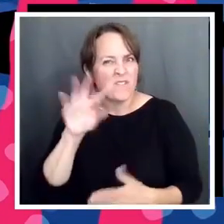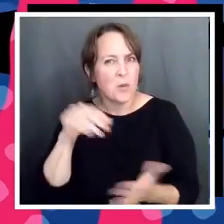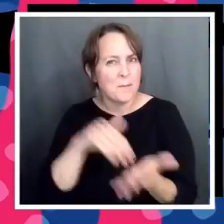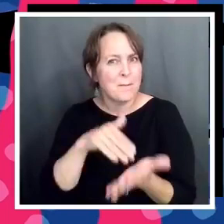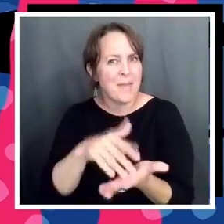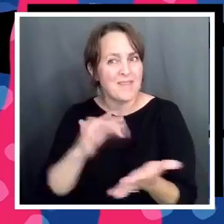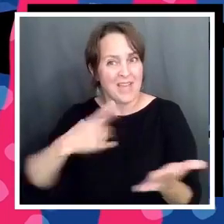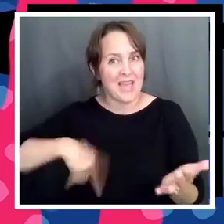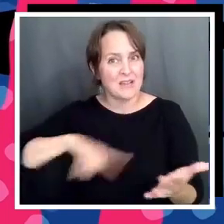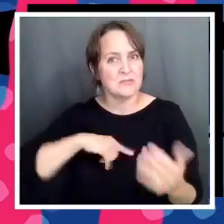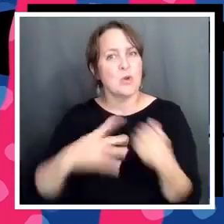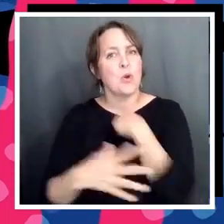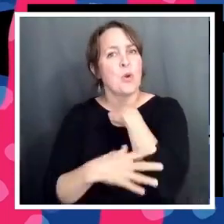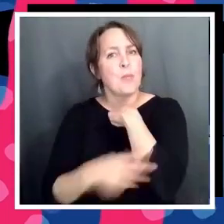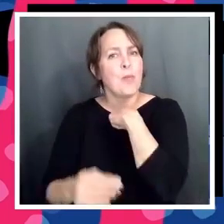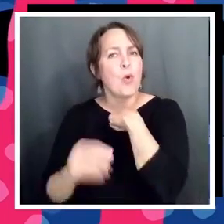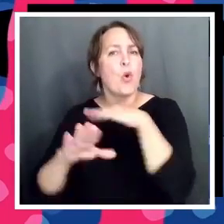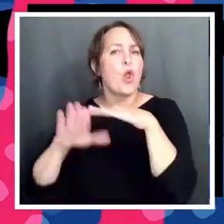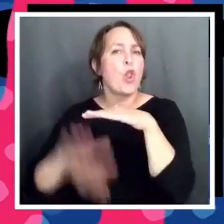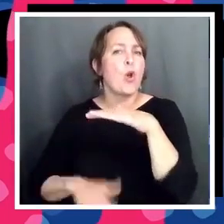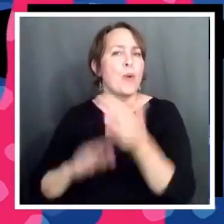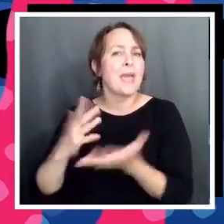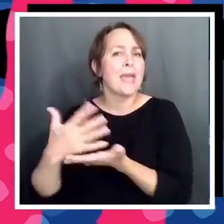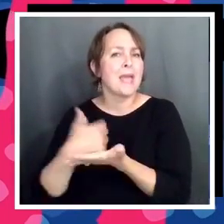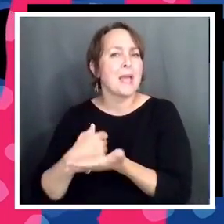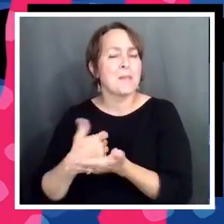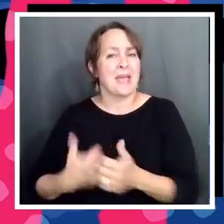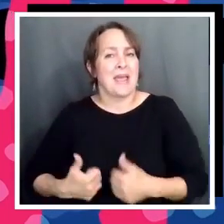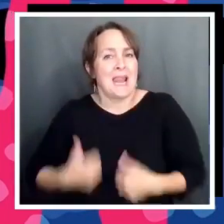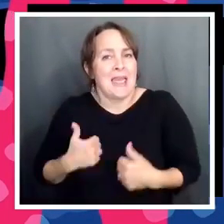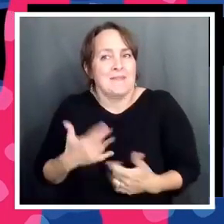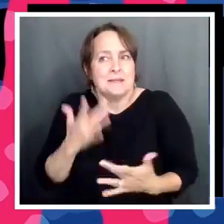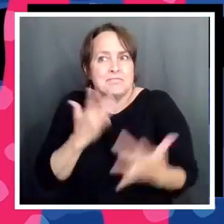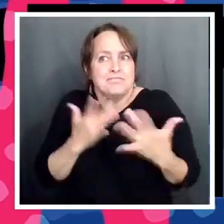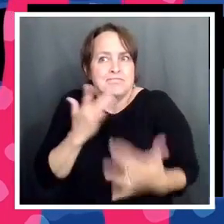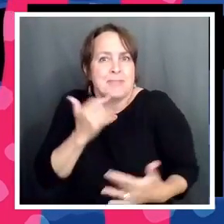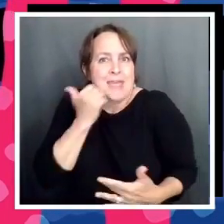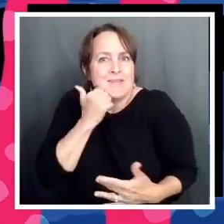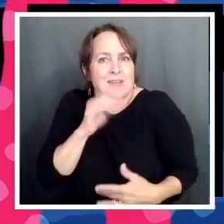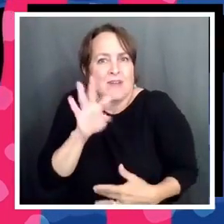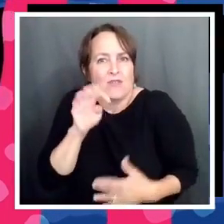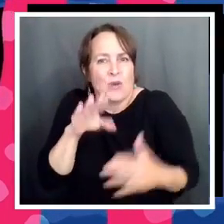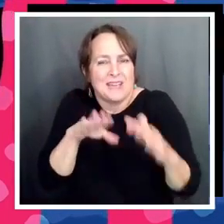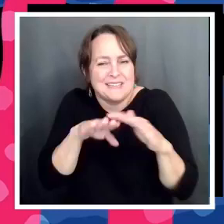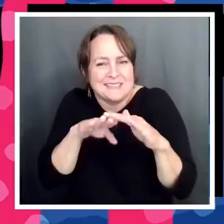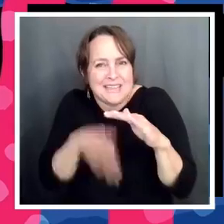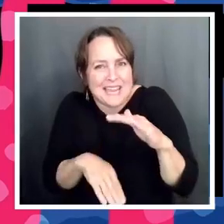BEFORE COVID, 2/5 PEOPLE IN